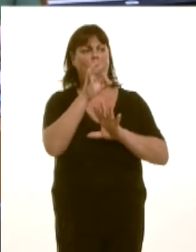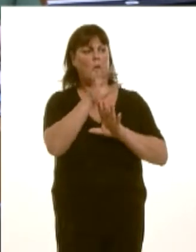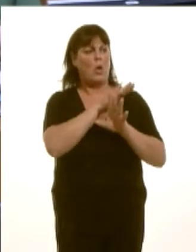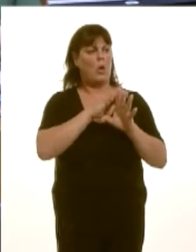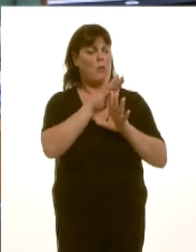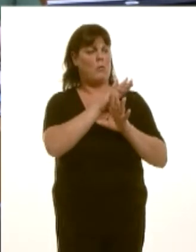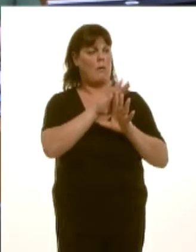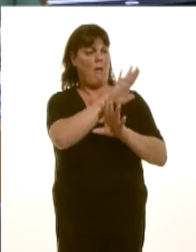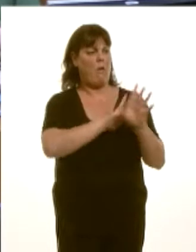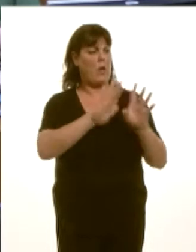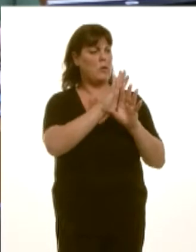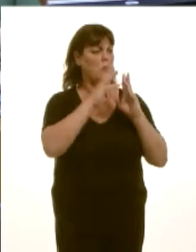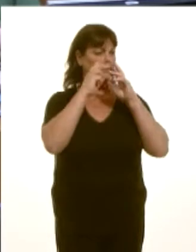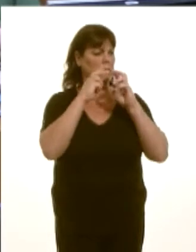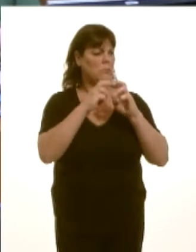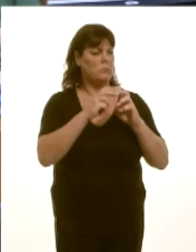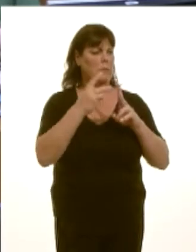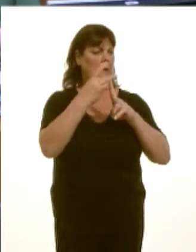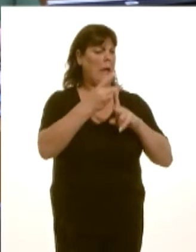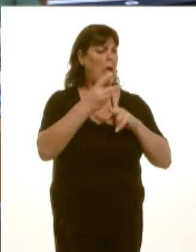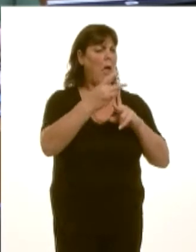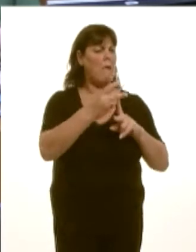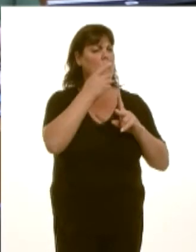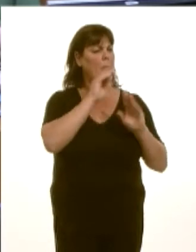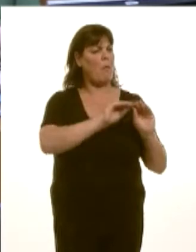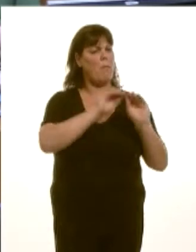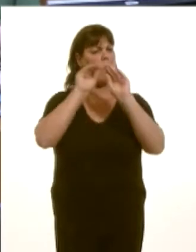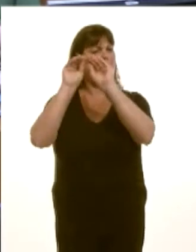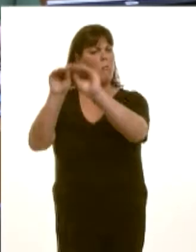Ultimately, of course, we want to make sure, as I said earlier, that people do not spend